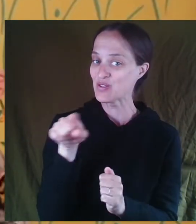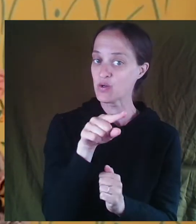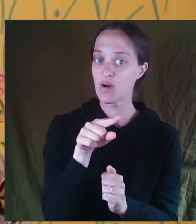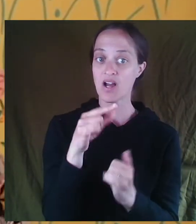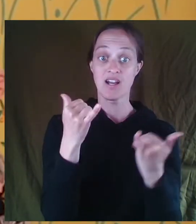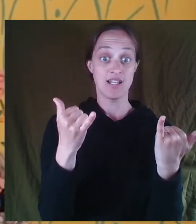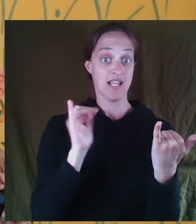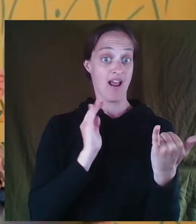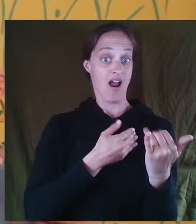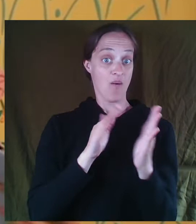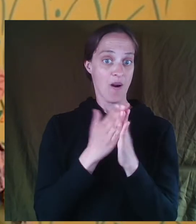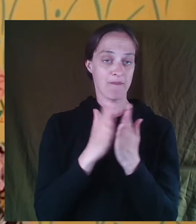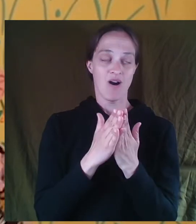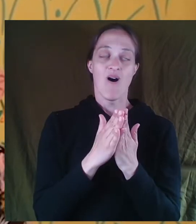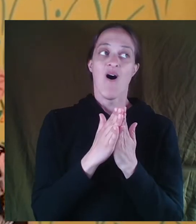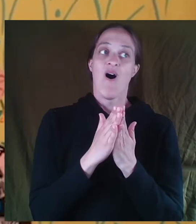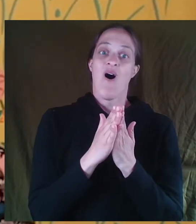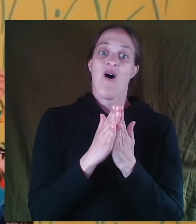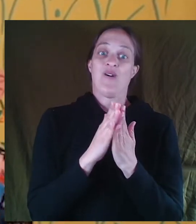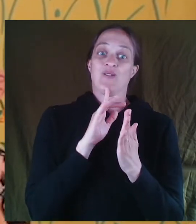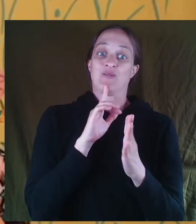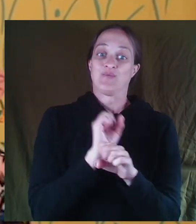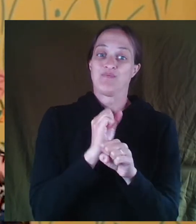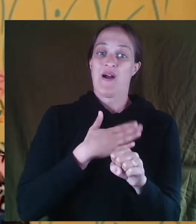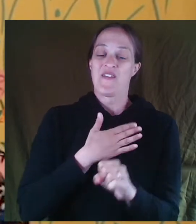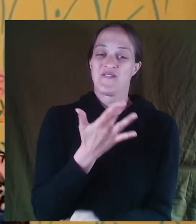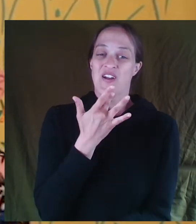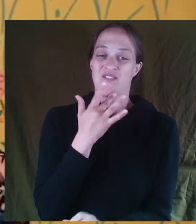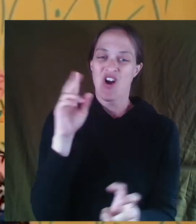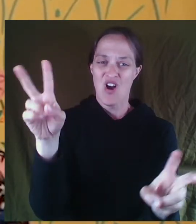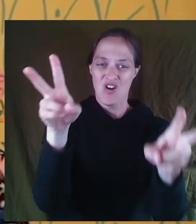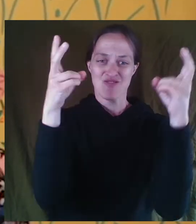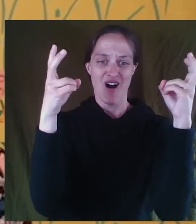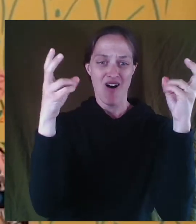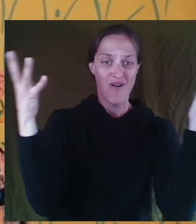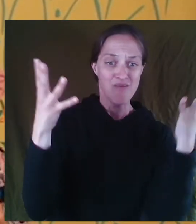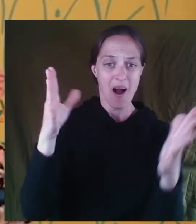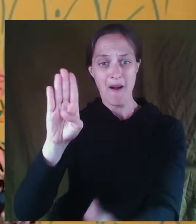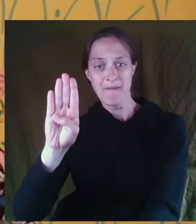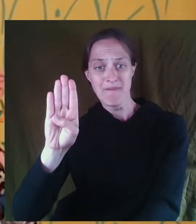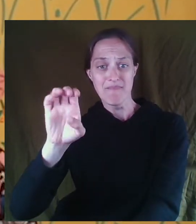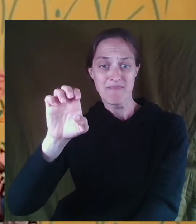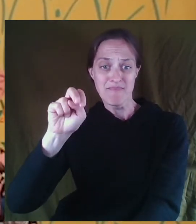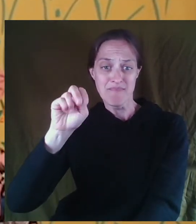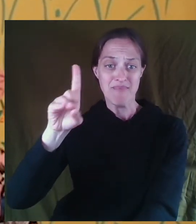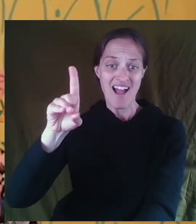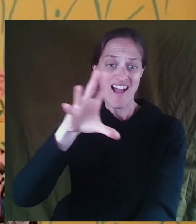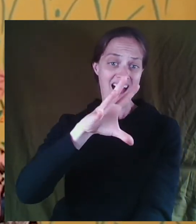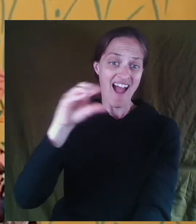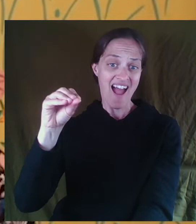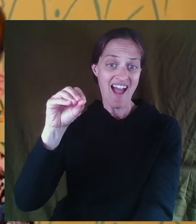Today, the book that we are going to ready, it's one of my favorites, it is called "Bend and Stretch".